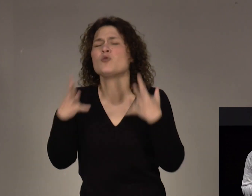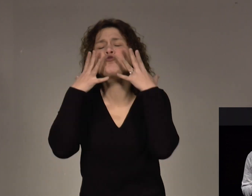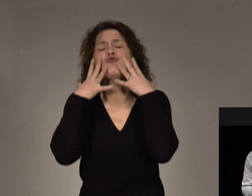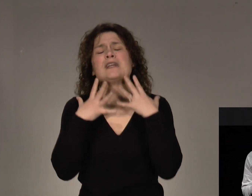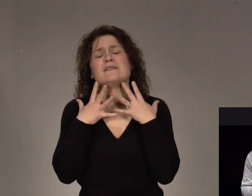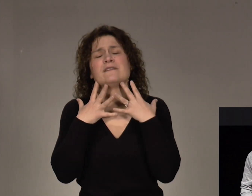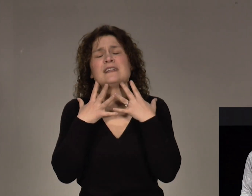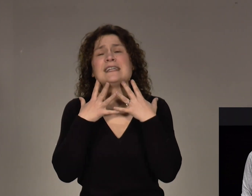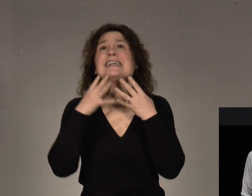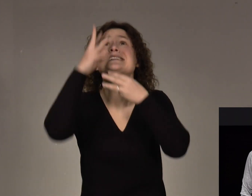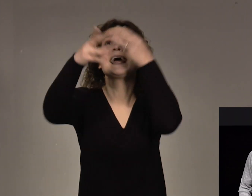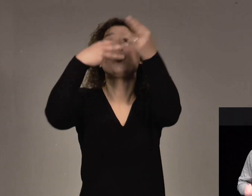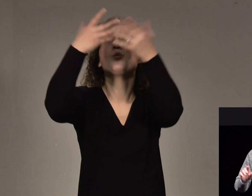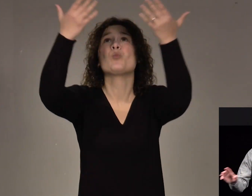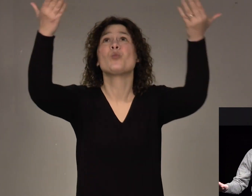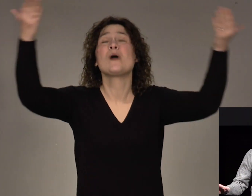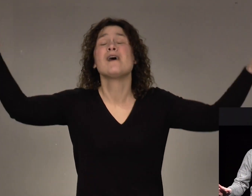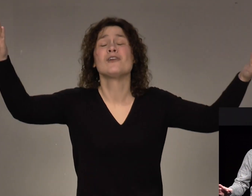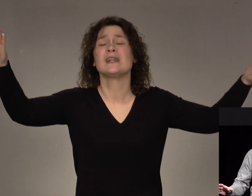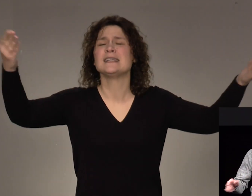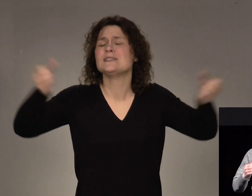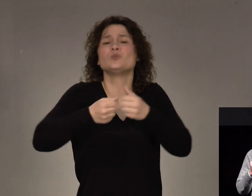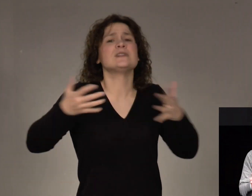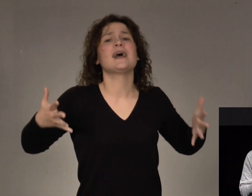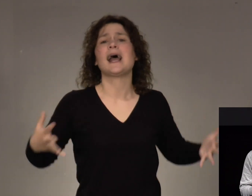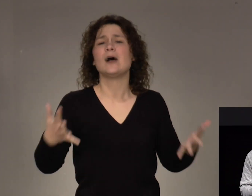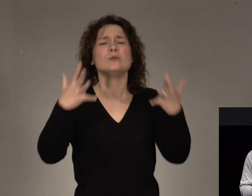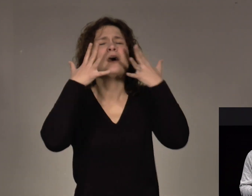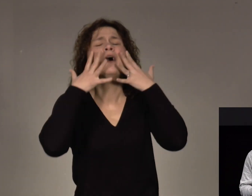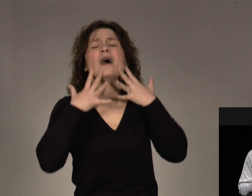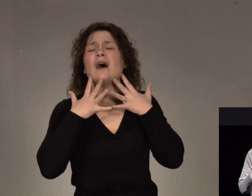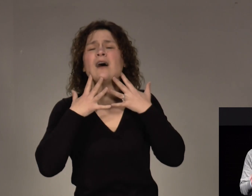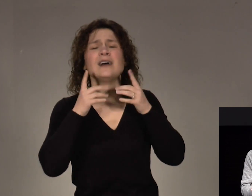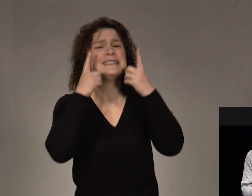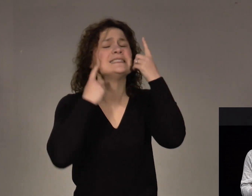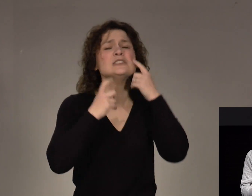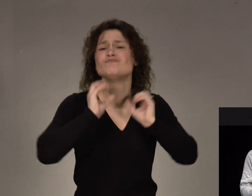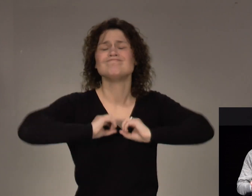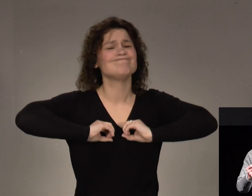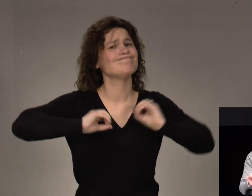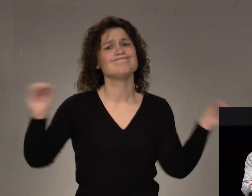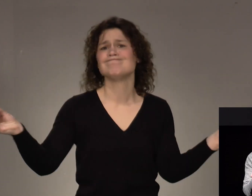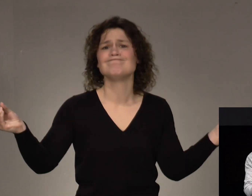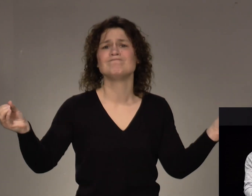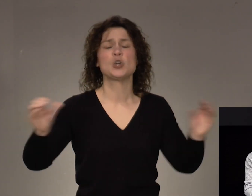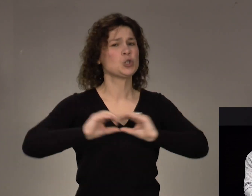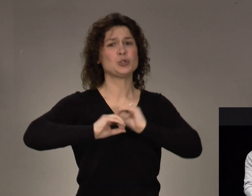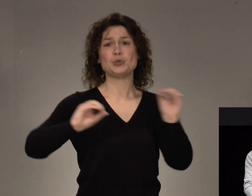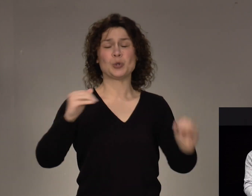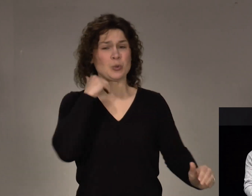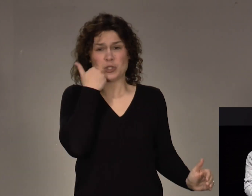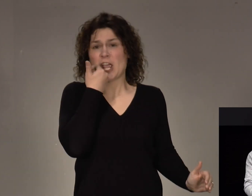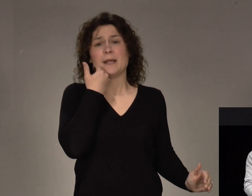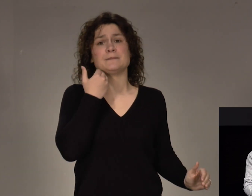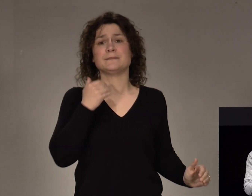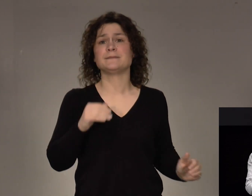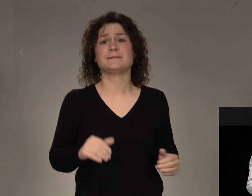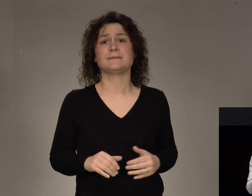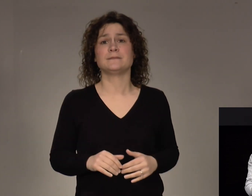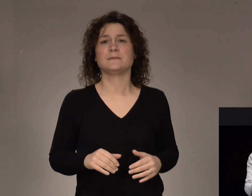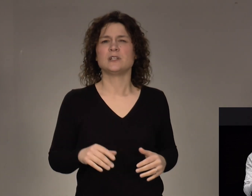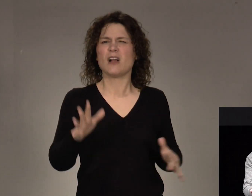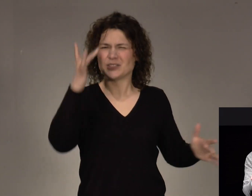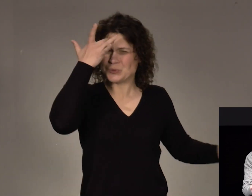suffering--no tears, no mourning, no crying, no shame. Aren't you tired of having to